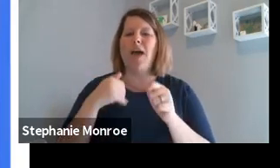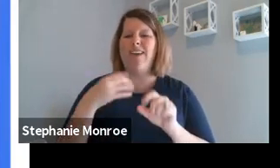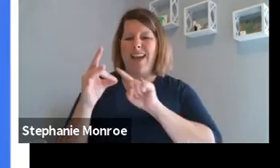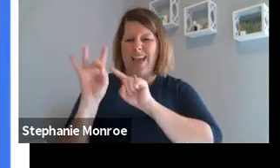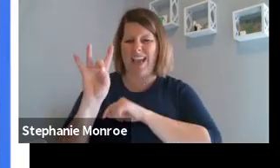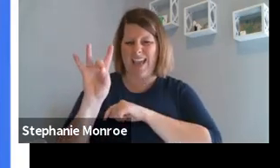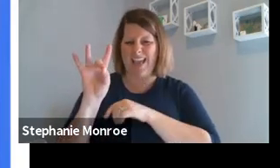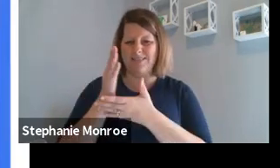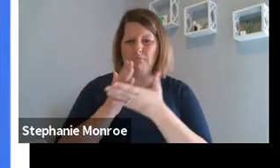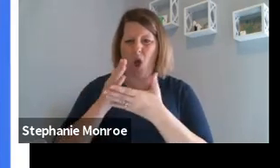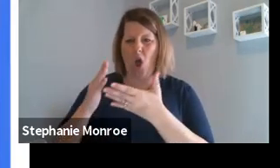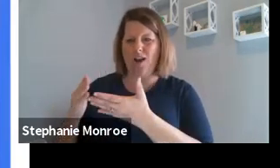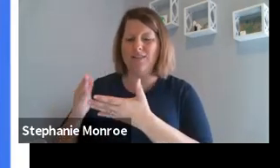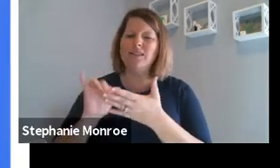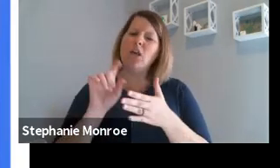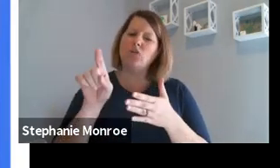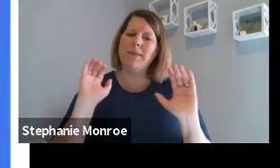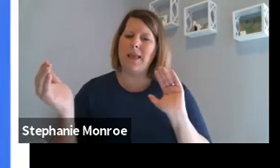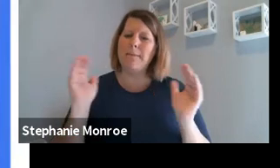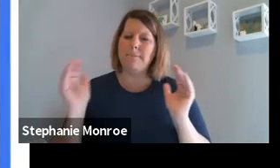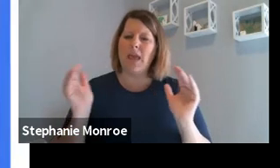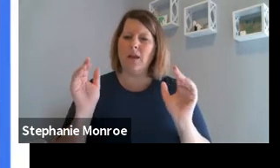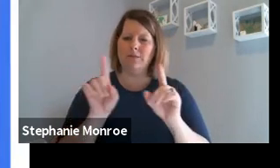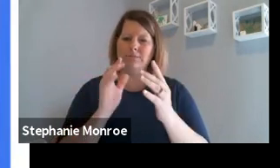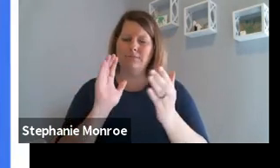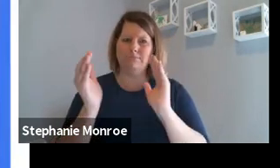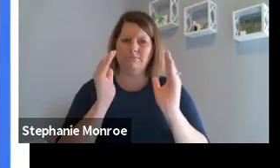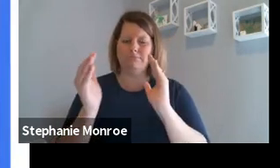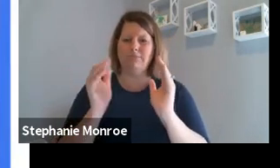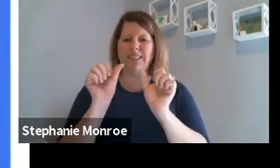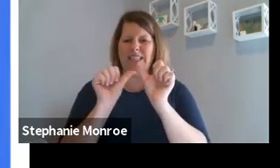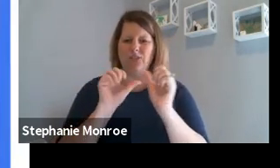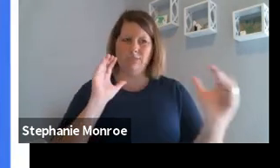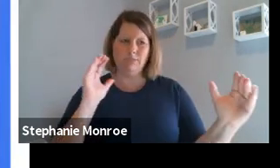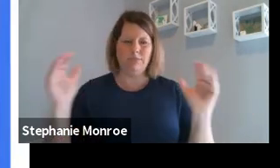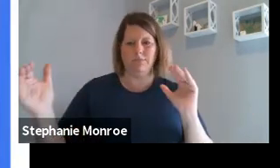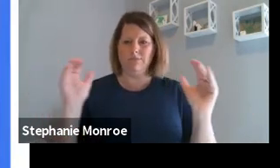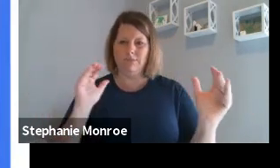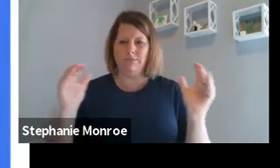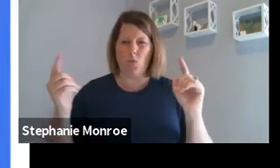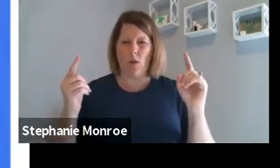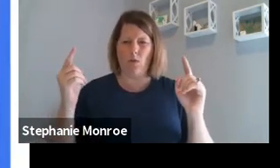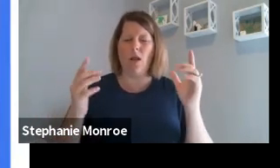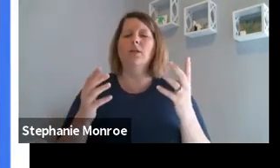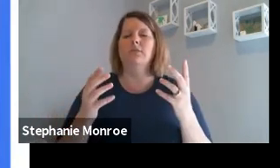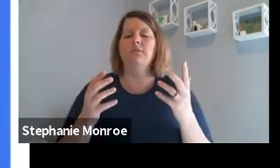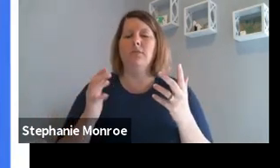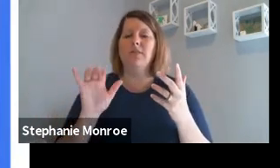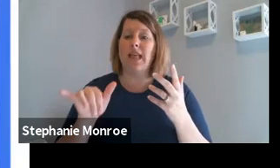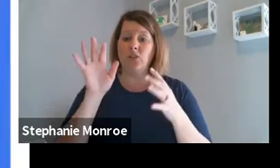that should be compared one to one, that's basically a choice that a victim has, that we all